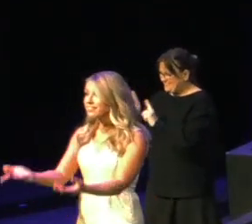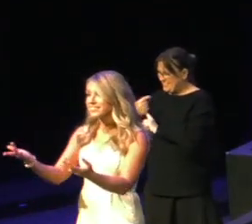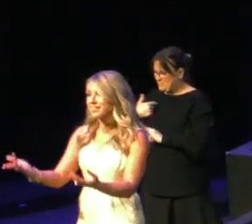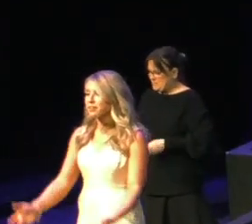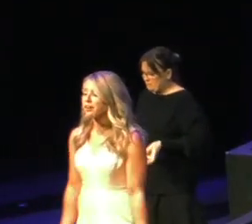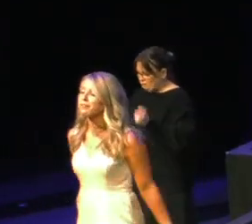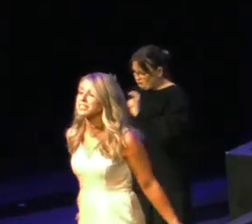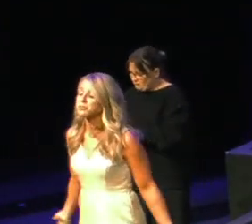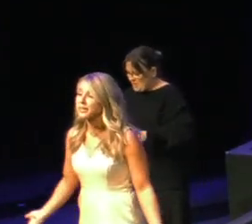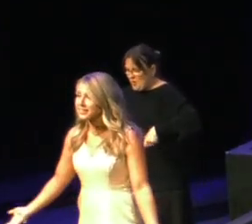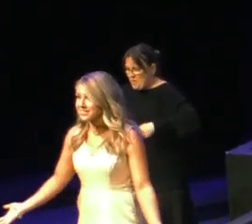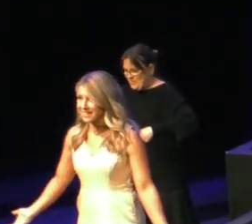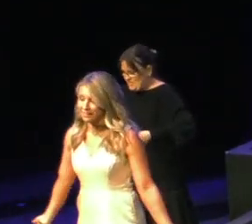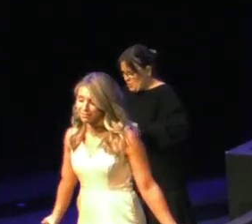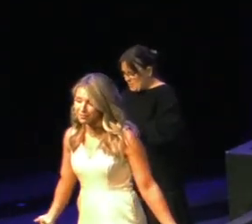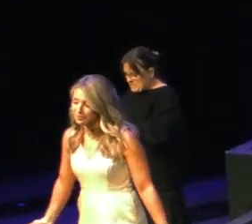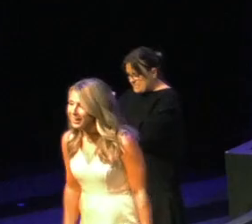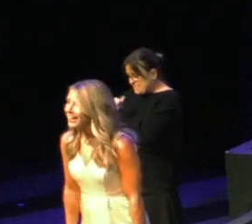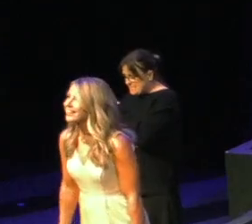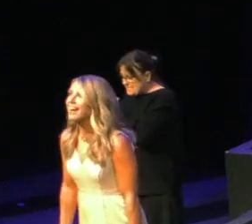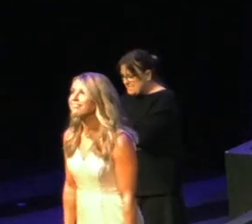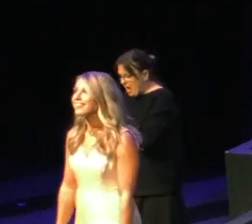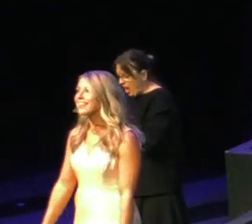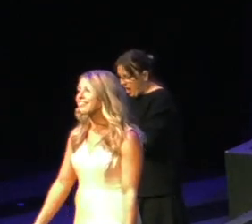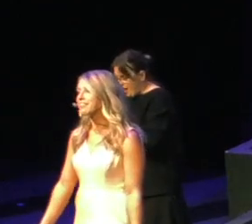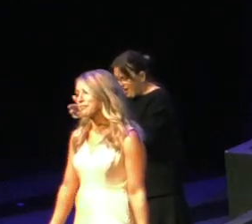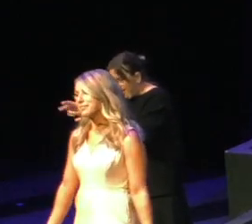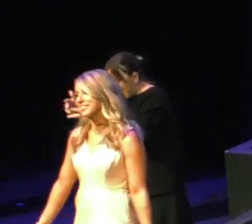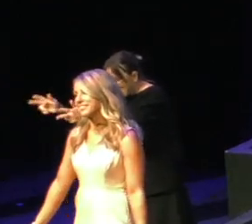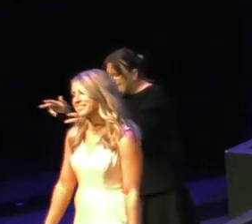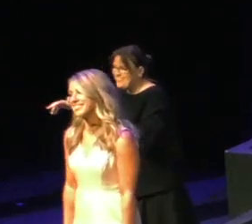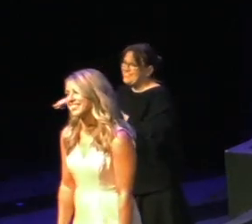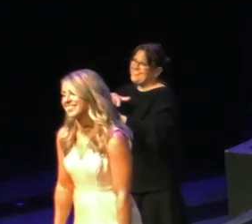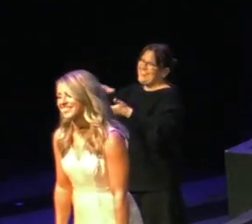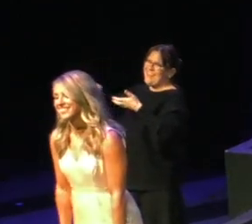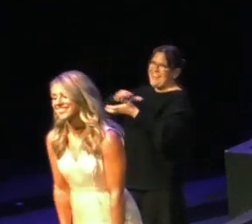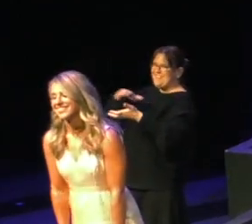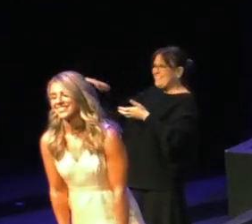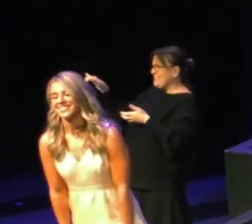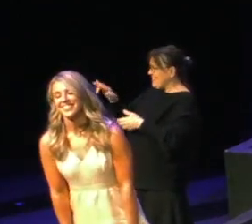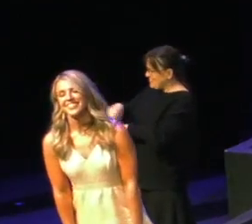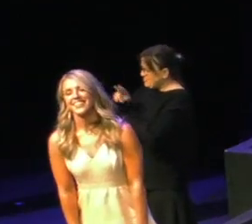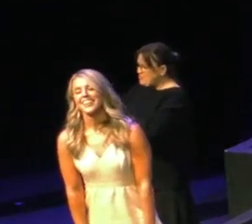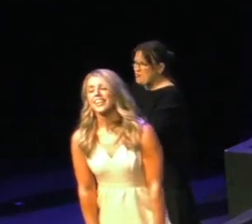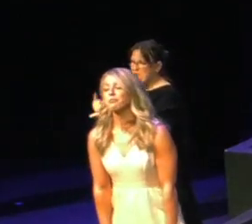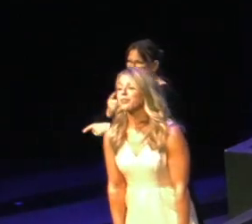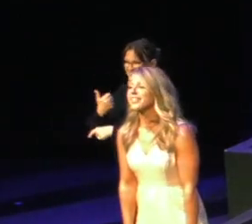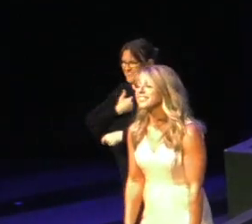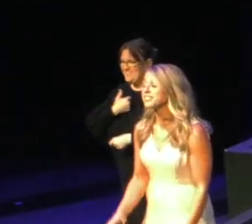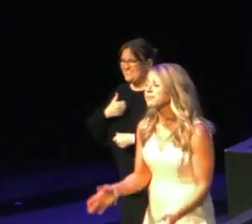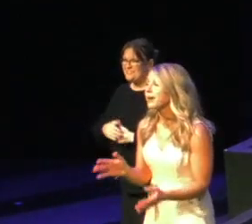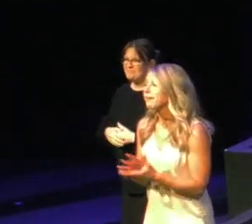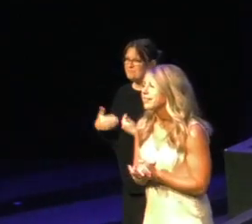drag race down the hallway to raid the snack room laughing like our normal selves. He really stood